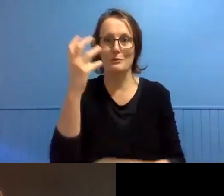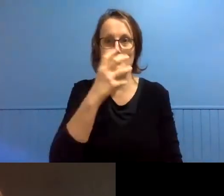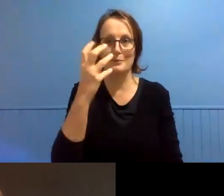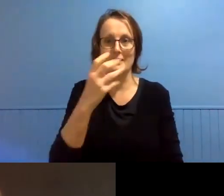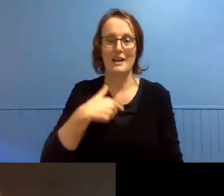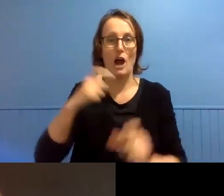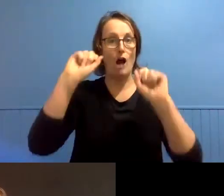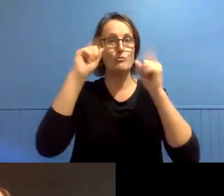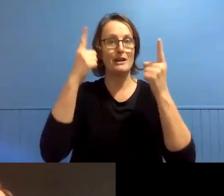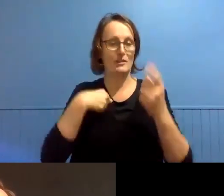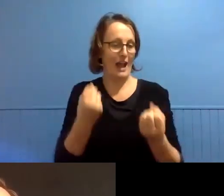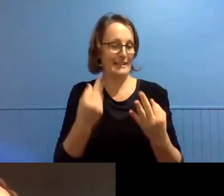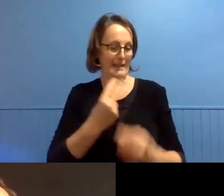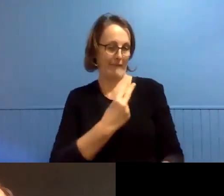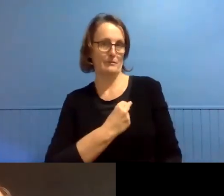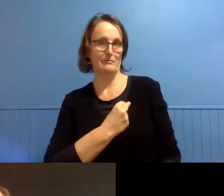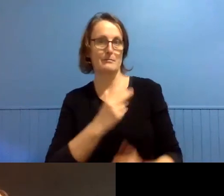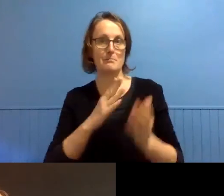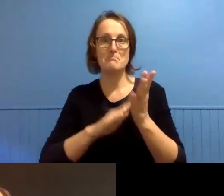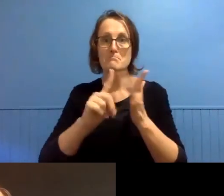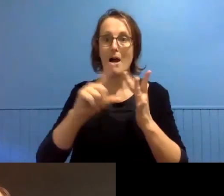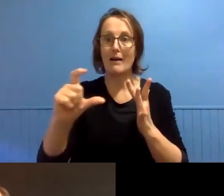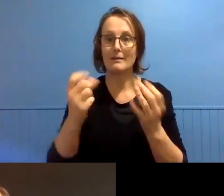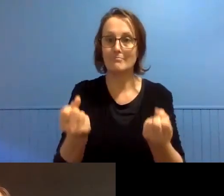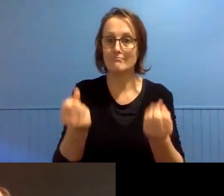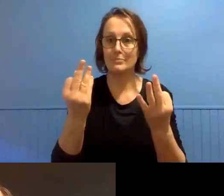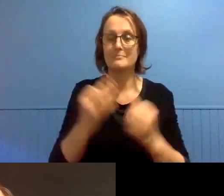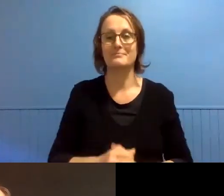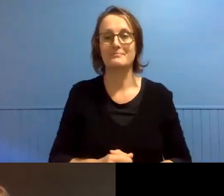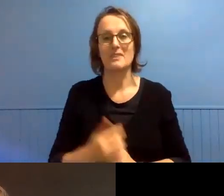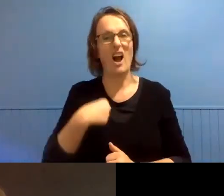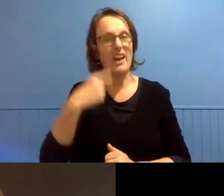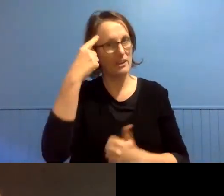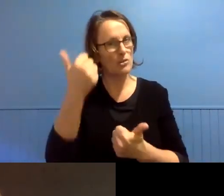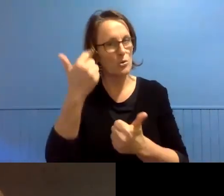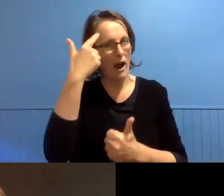lapel mic. I also recommend those. I think you can buy them at JB Hi-Fi,